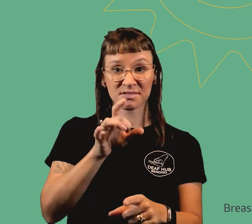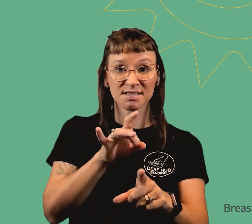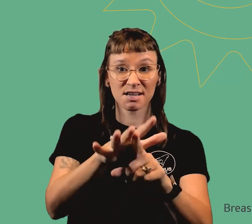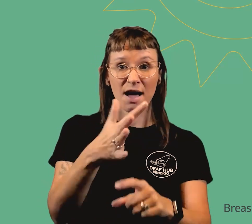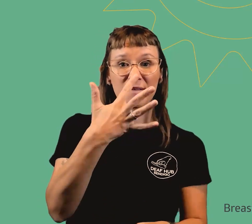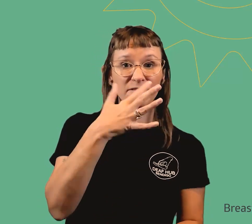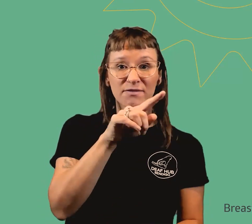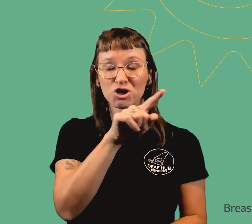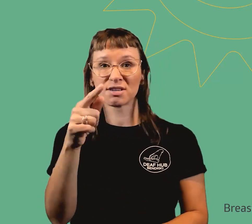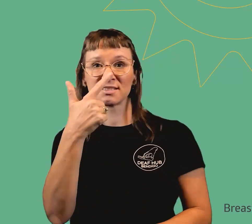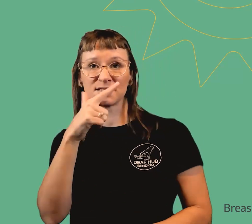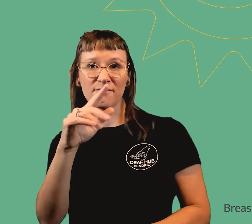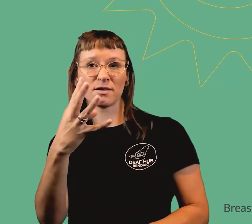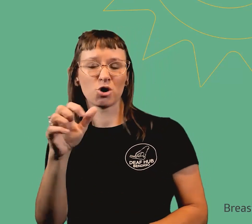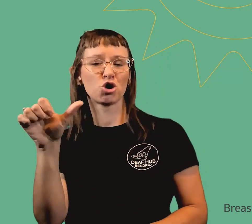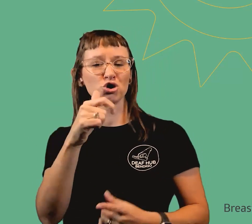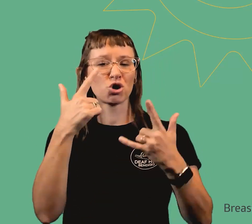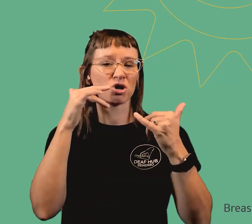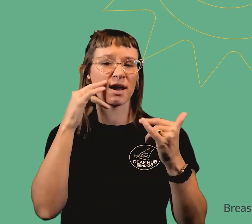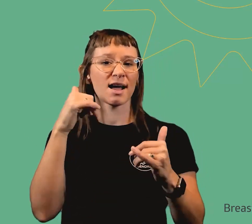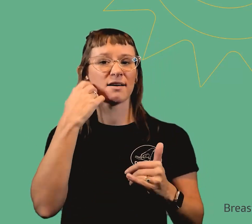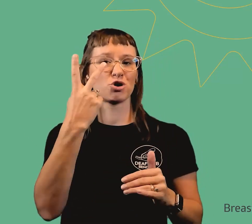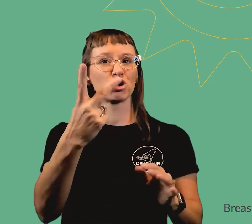Women aged 50 to 74 should be screened every 2 years